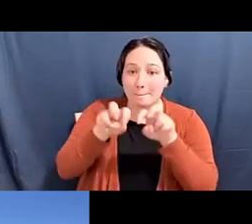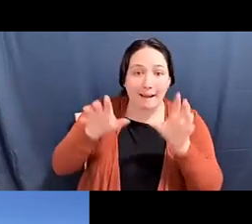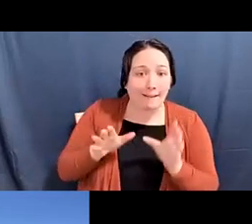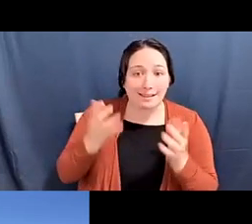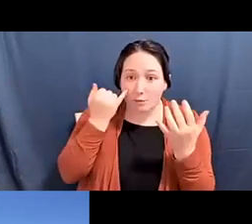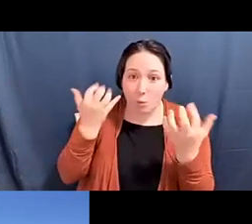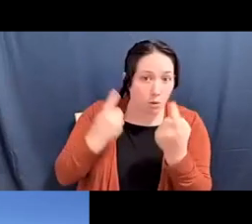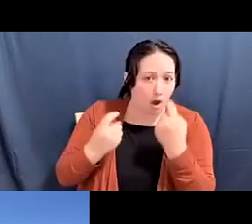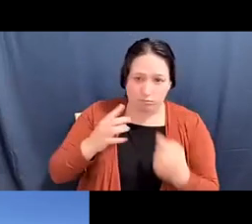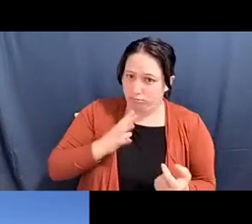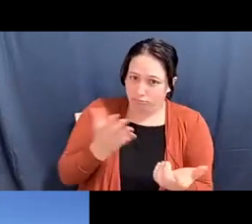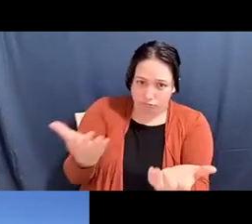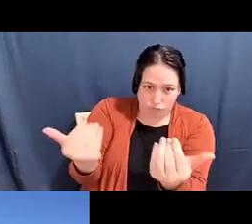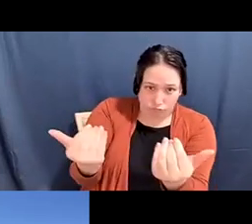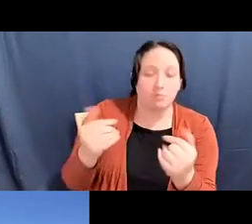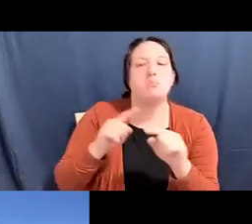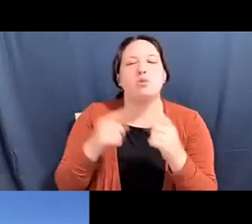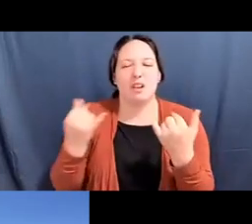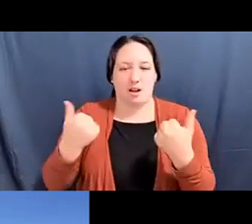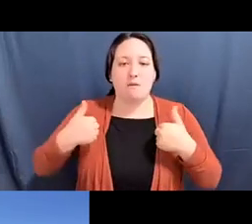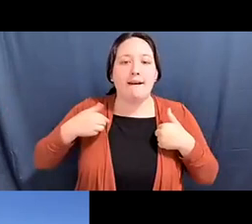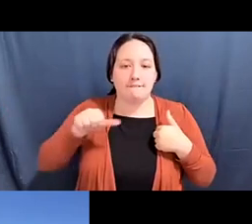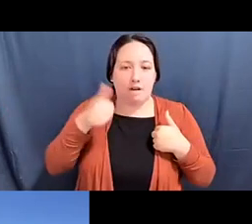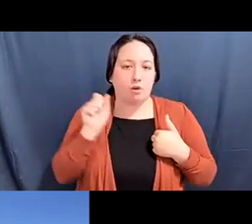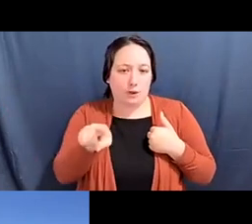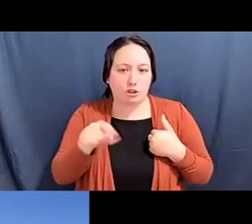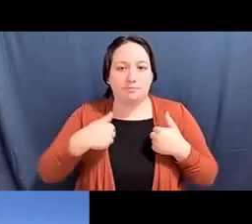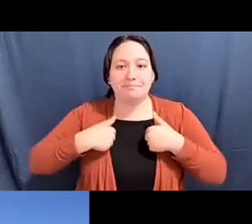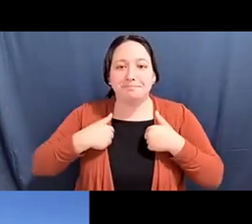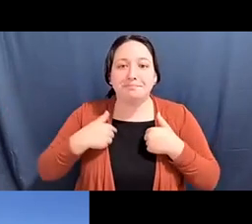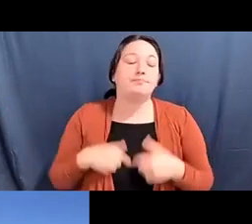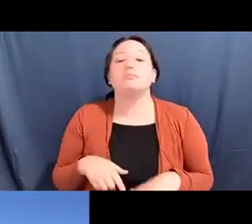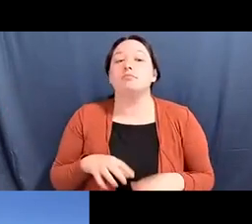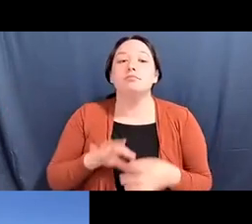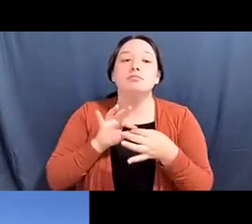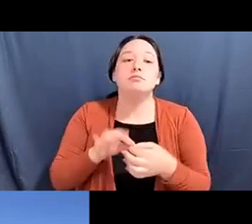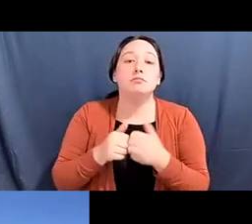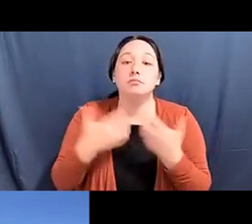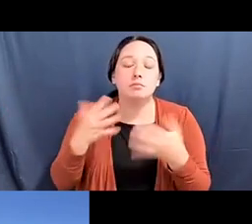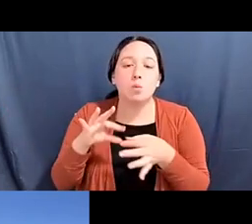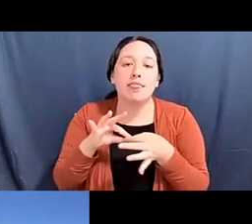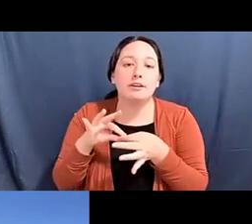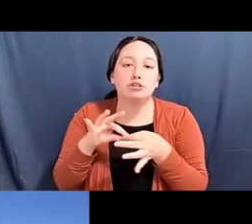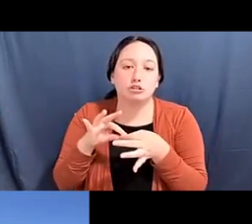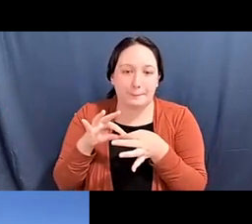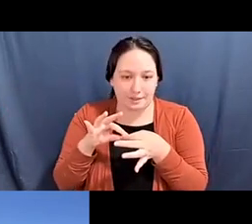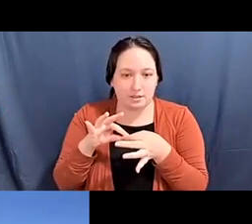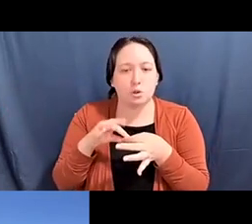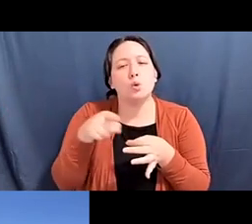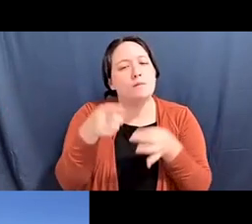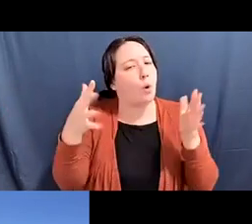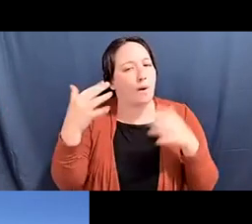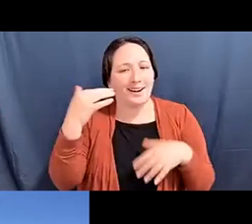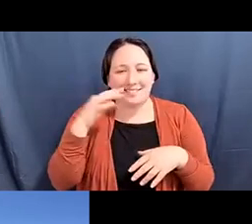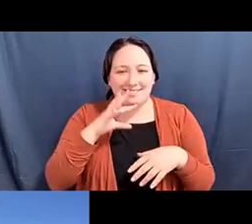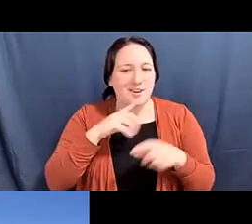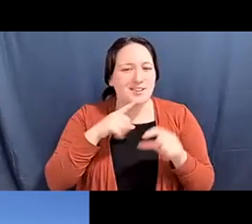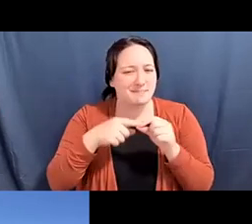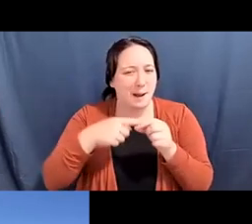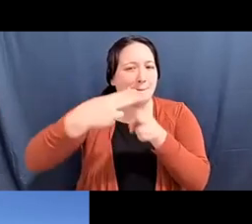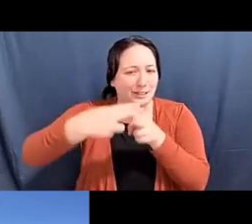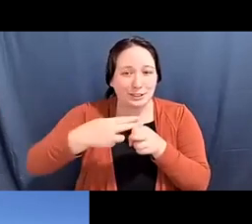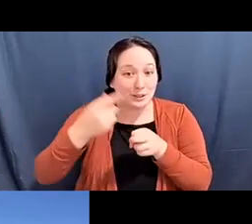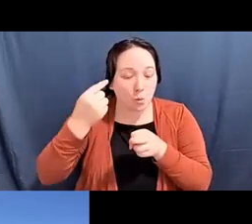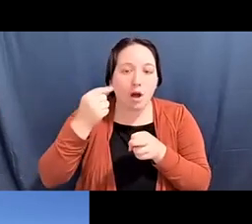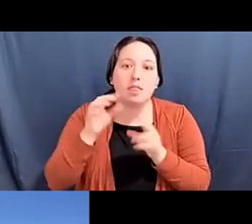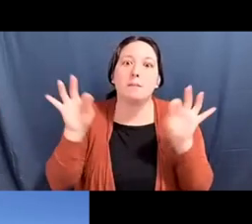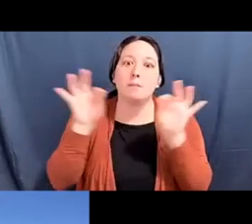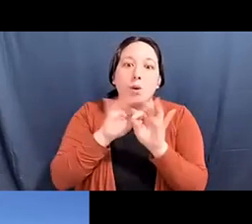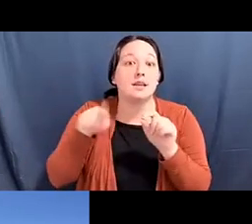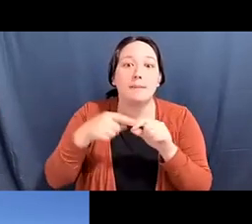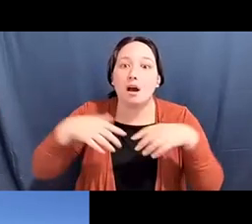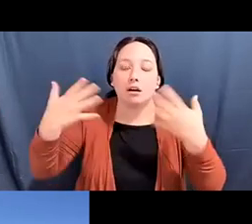Diane Fujino: But I want to turn to another... another question, which has to do with relationships. You've all talked about... you've all talked about the importance of relationships. You've all narrated how